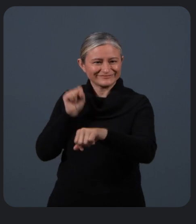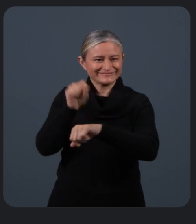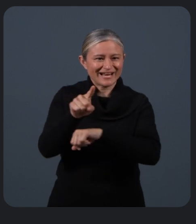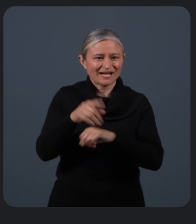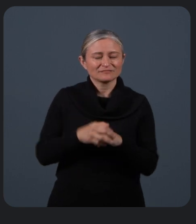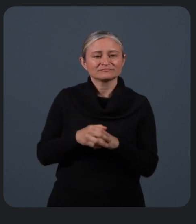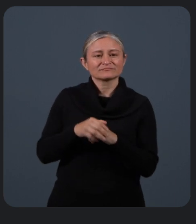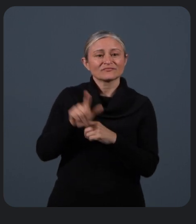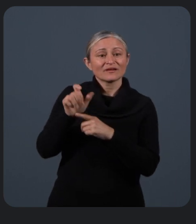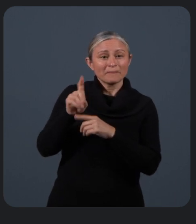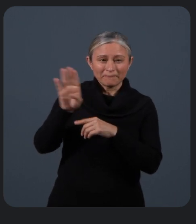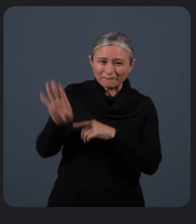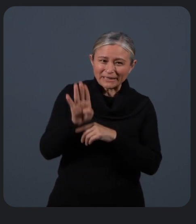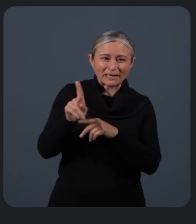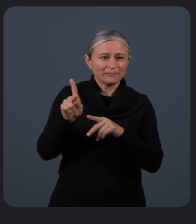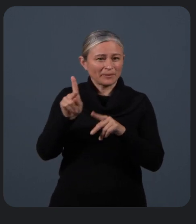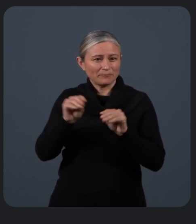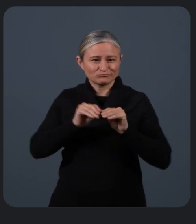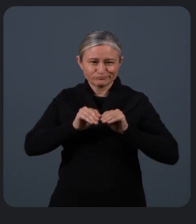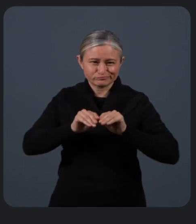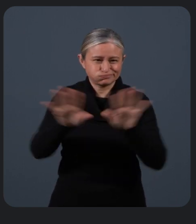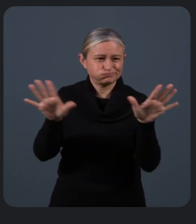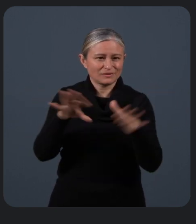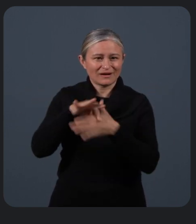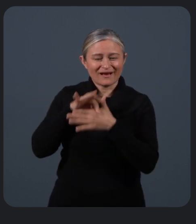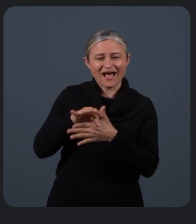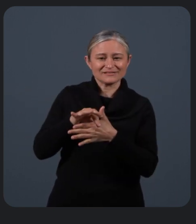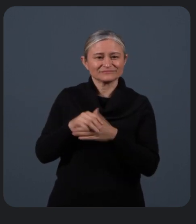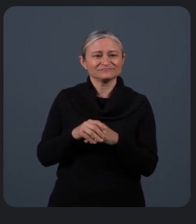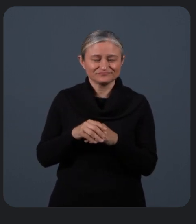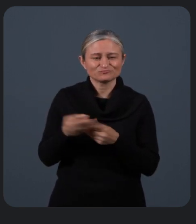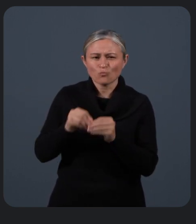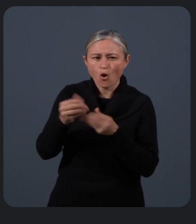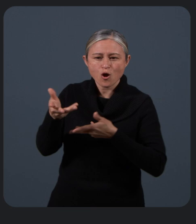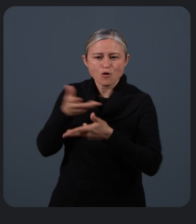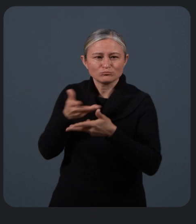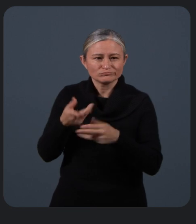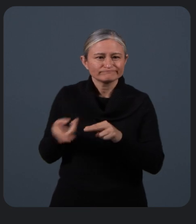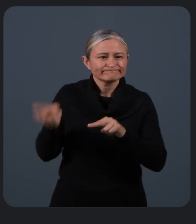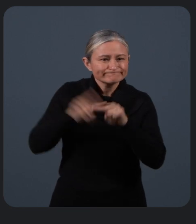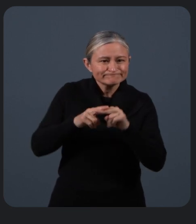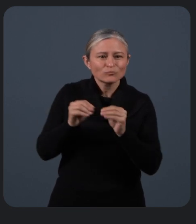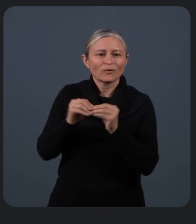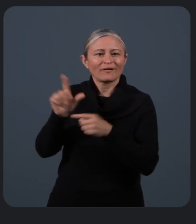creating a more engaging product and increasing revenue. We've worked with LinkedIn to open source